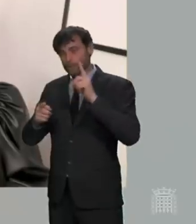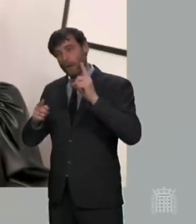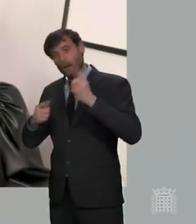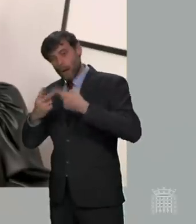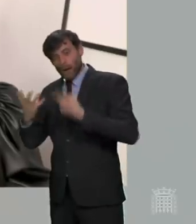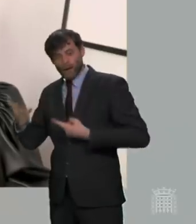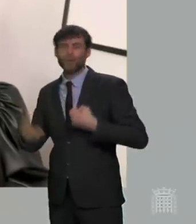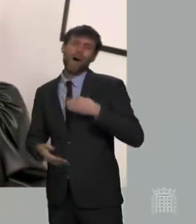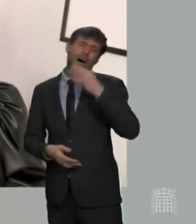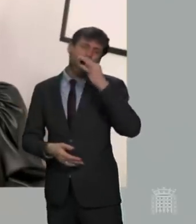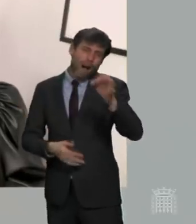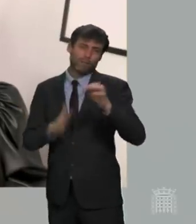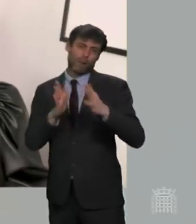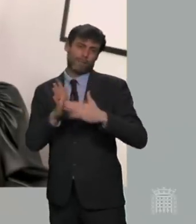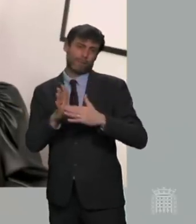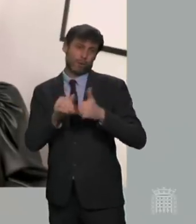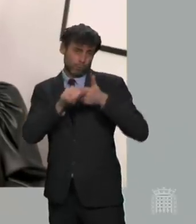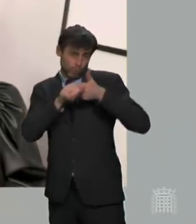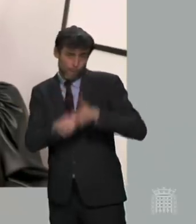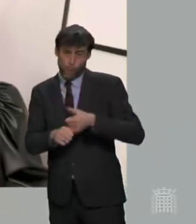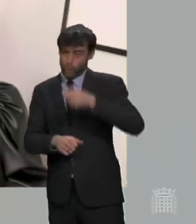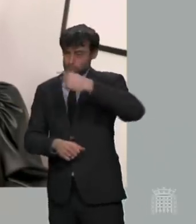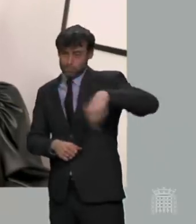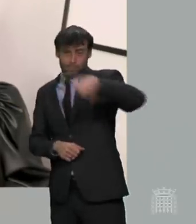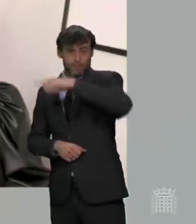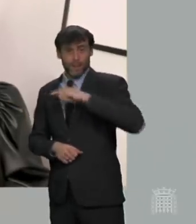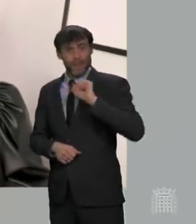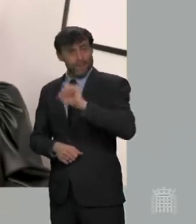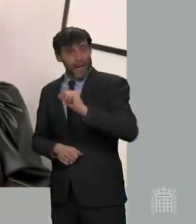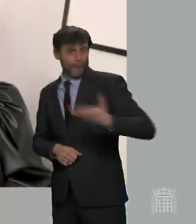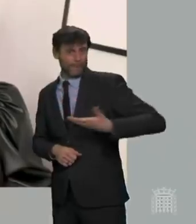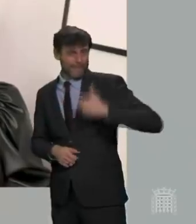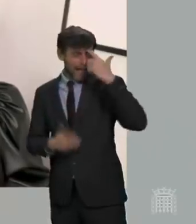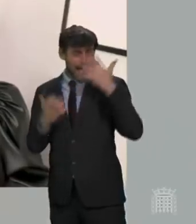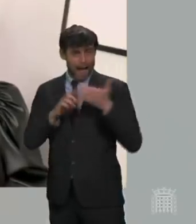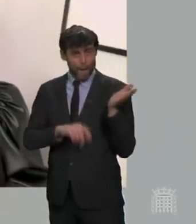protect the immediate and long-term recovery of beauty businesses and the jobs they support. Will